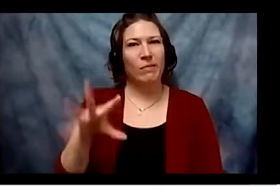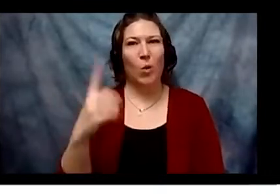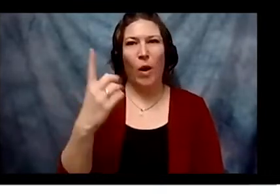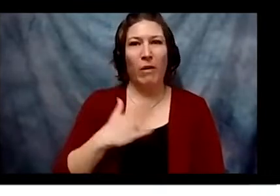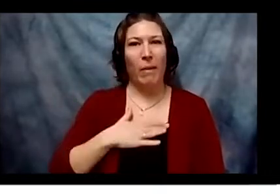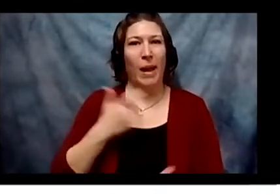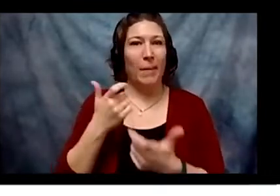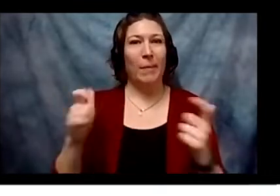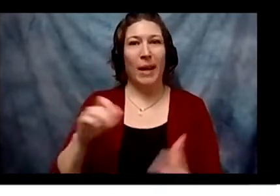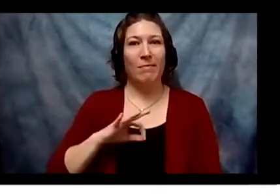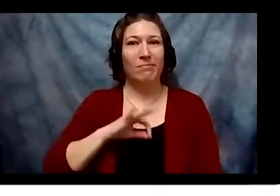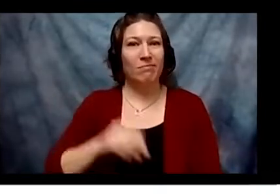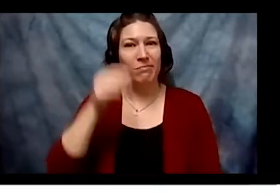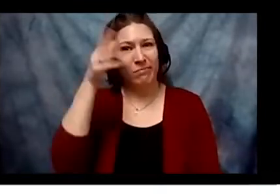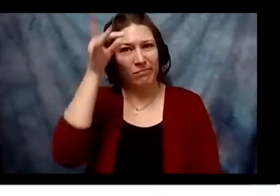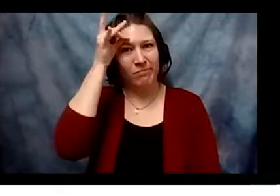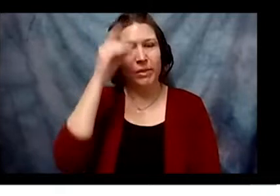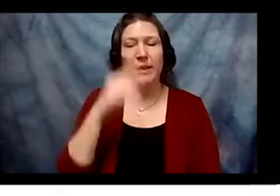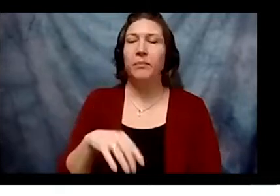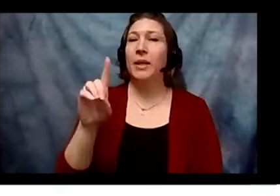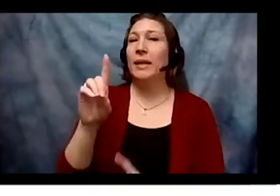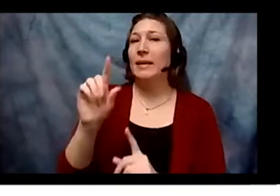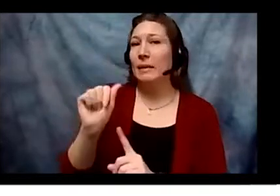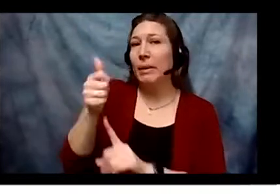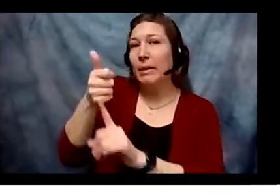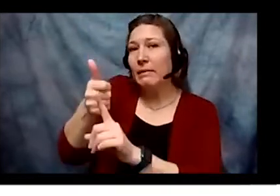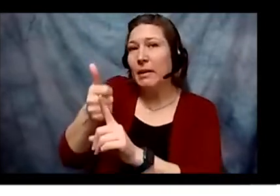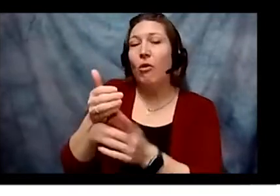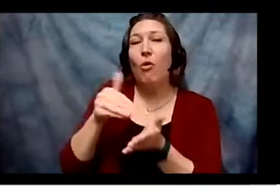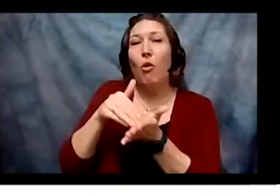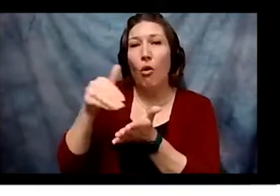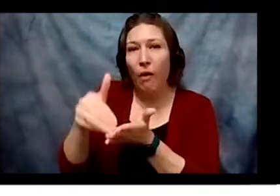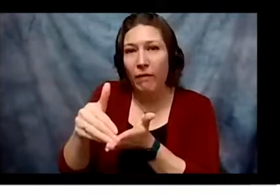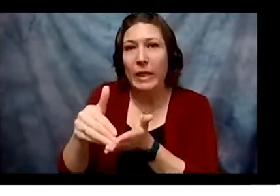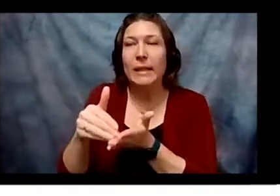is that disability often serves as the primary